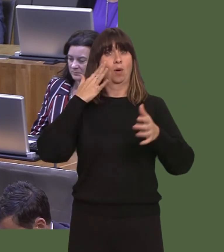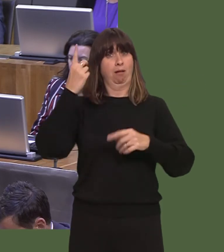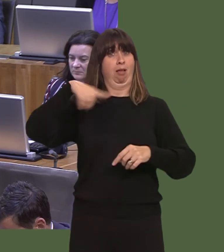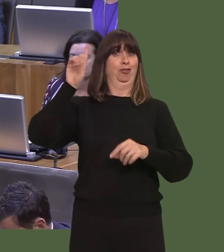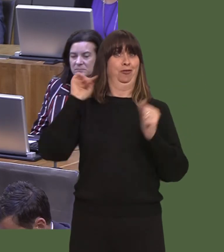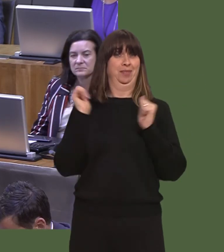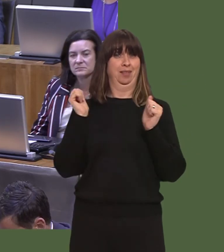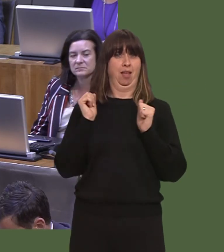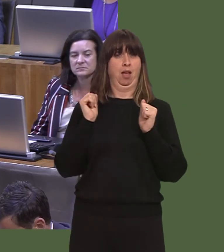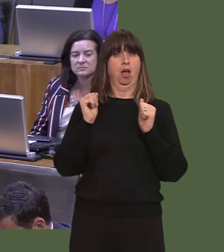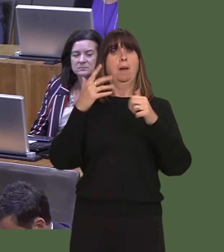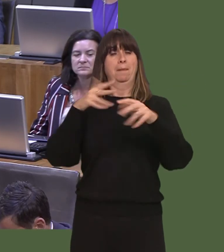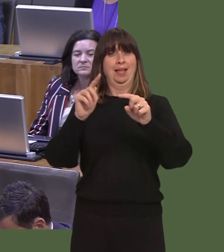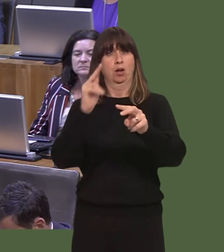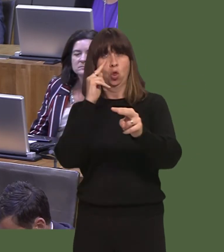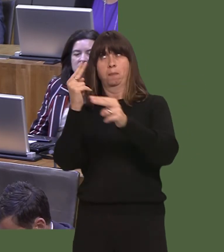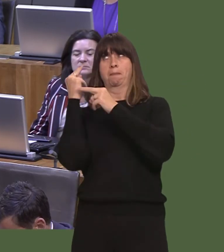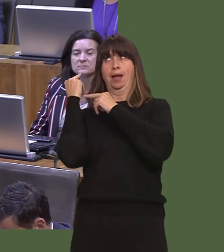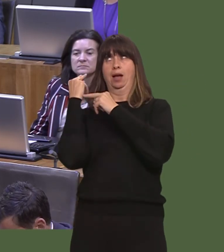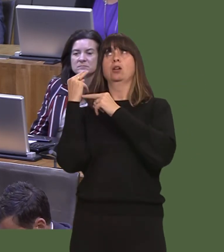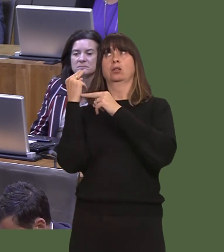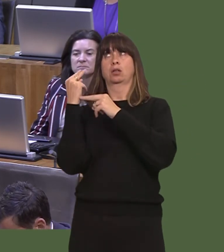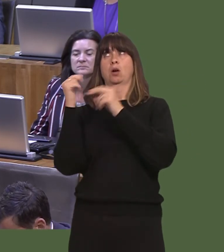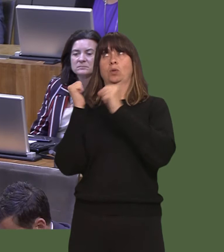There was a review of what happened last year: five key priorities have been collected and